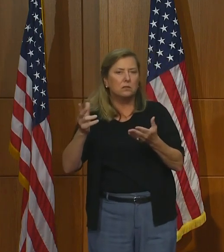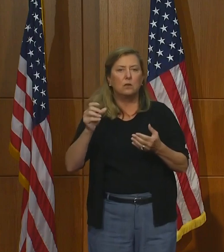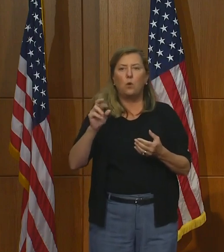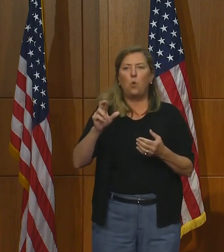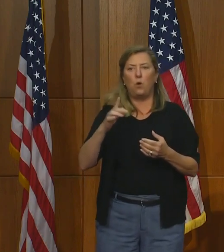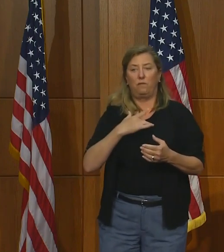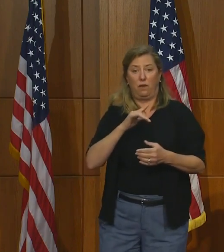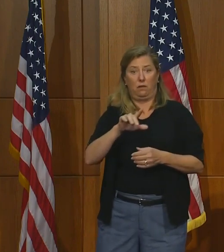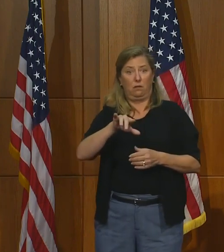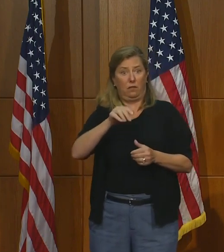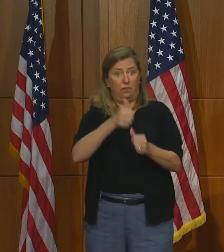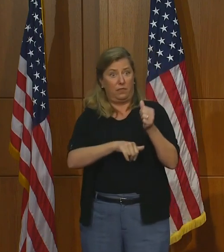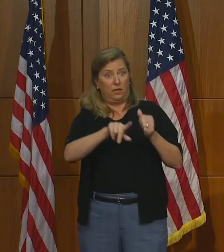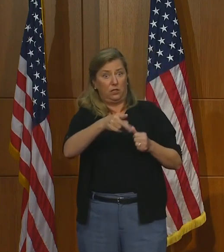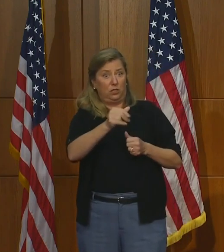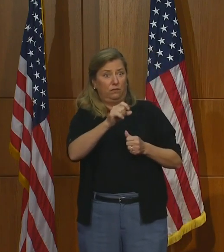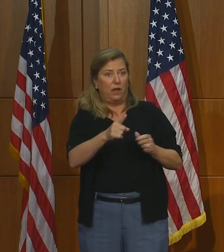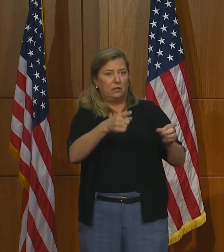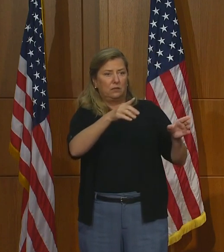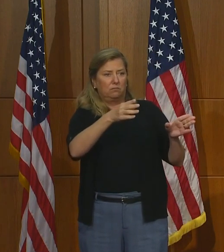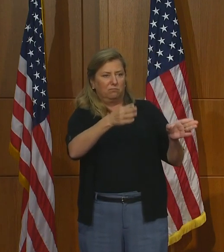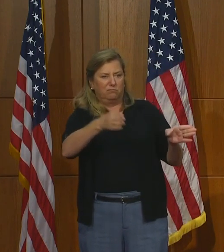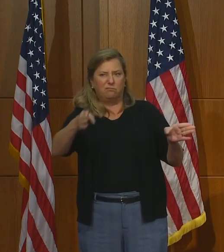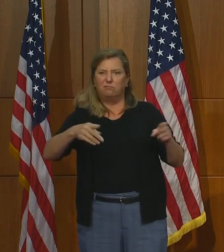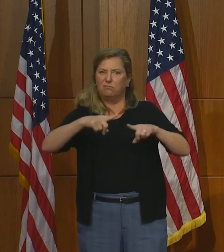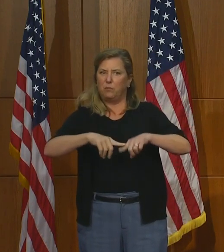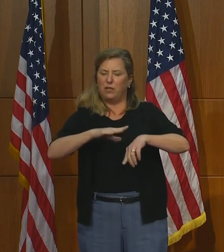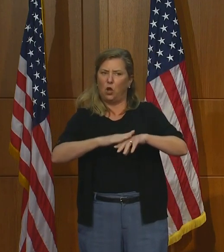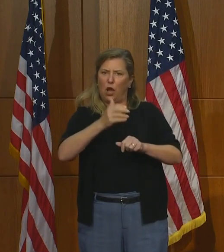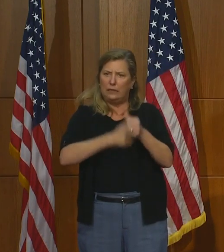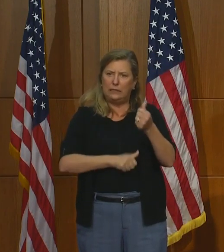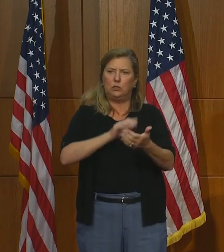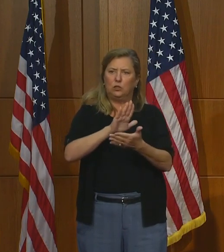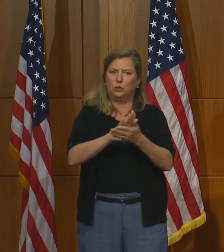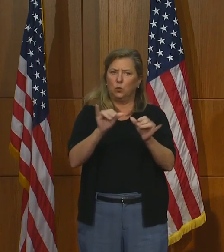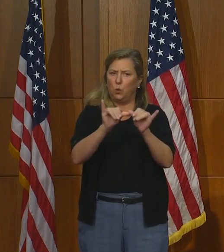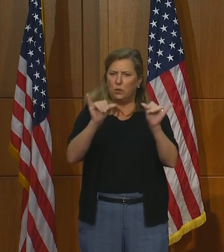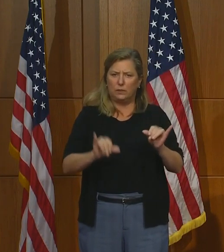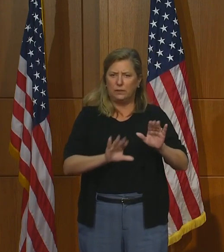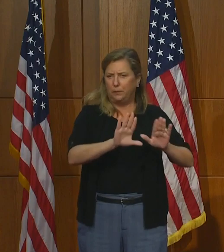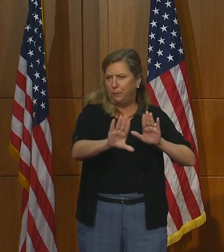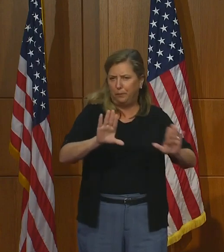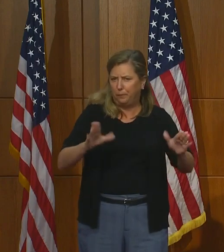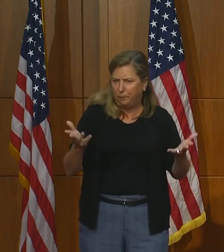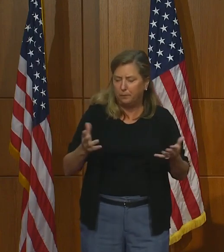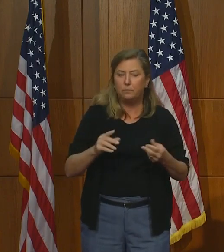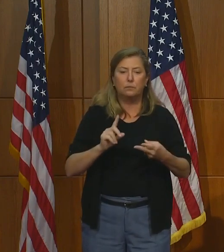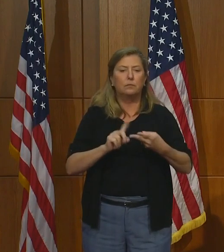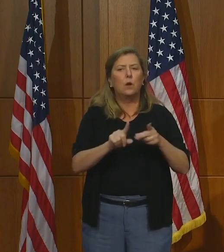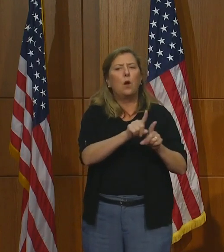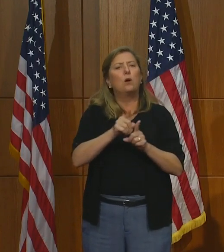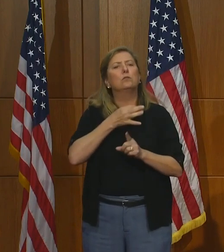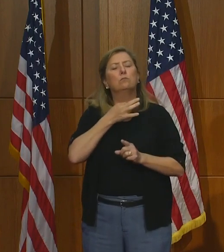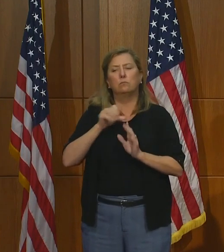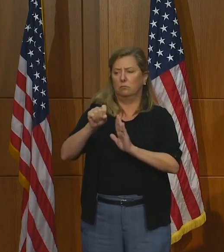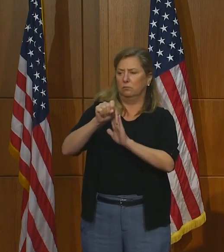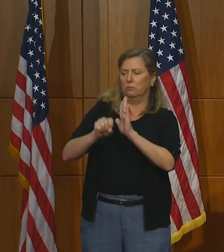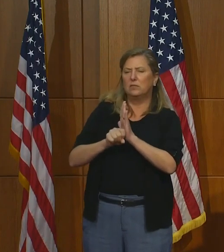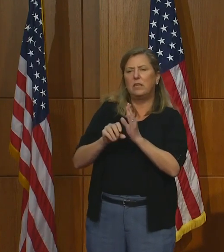THREE WEEKS AND FOUR SORTS OF NITROGEN RIGHT OR WILL THE